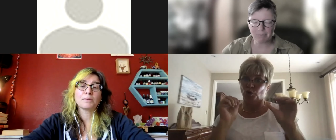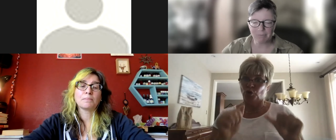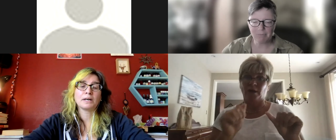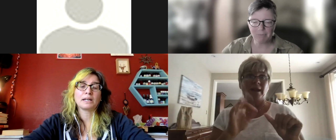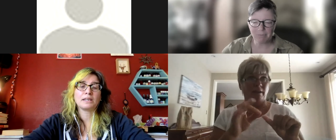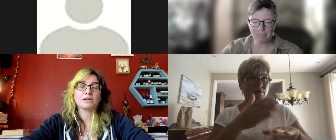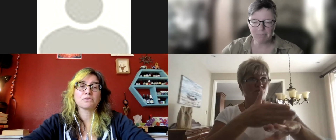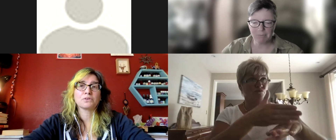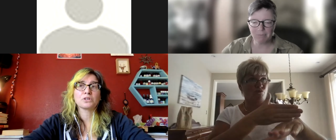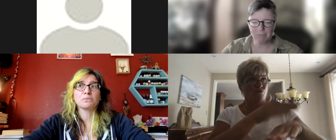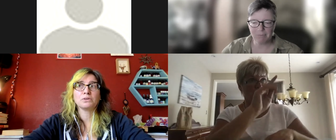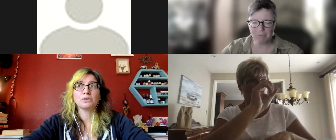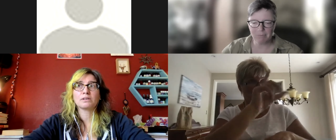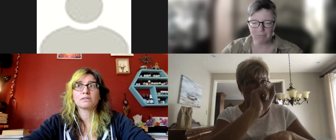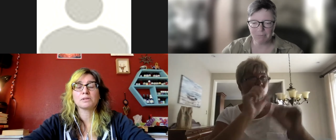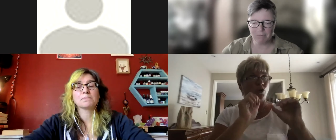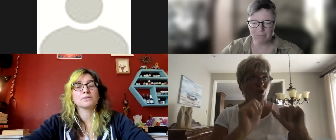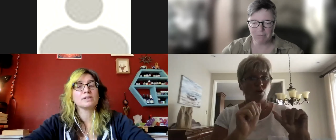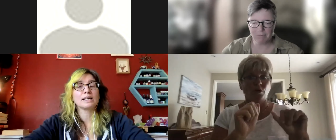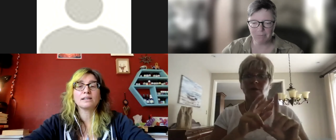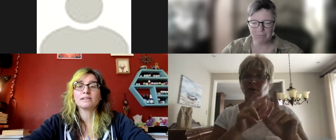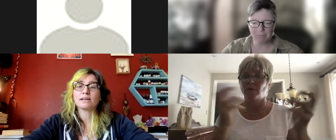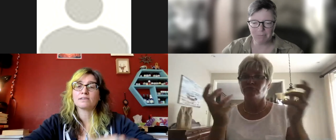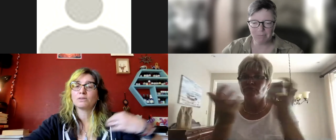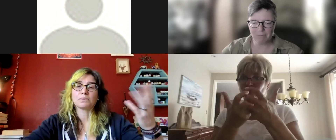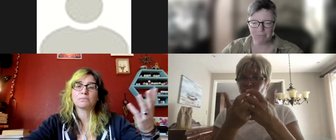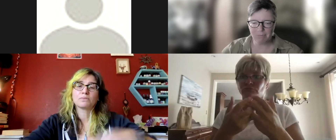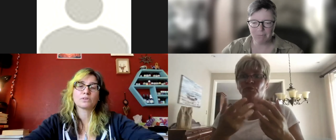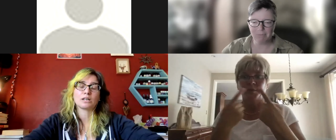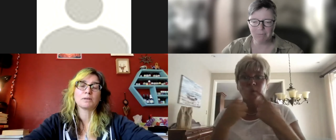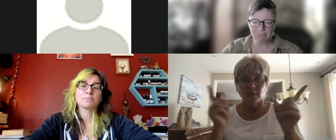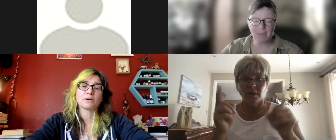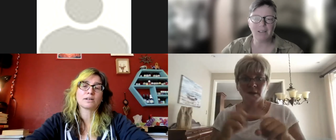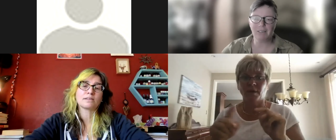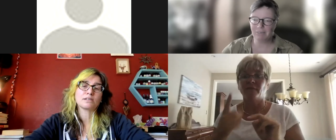but I think unfortunately when you look at some of the personality tests, we're talking about proxies,